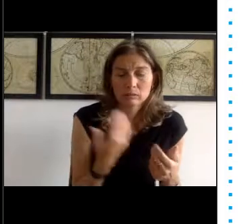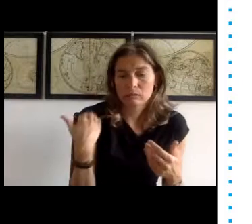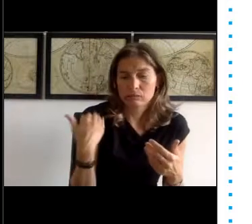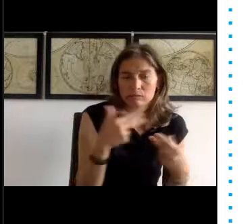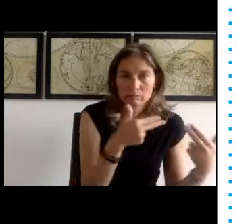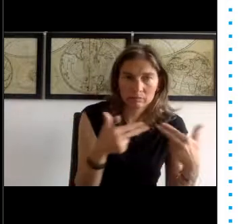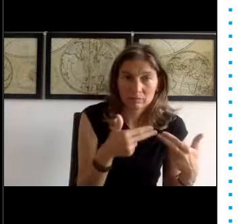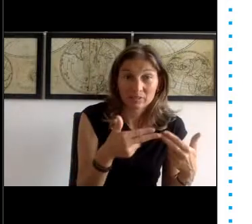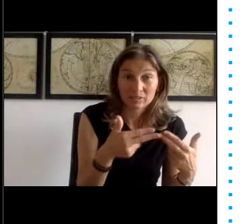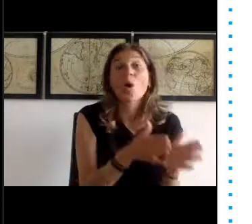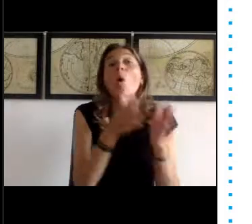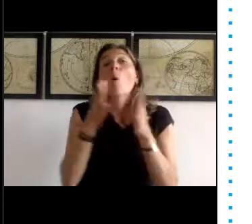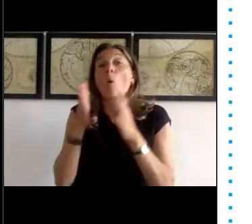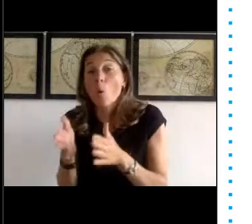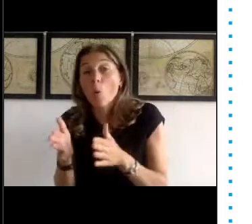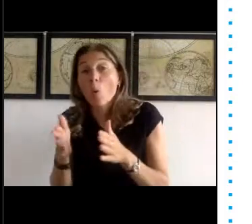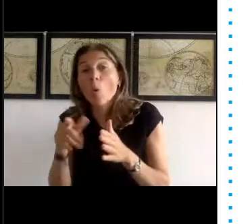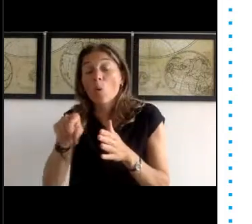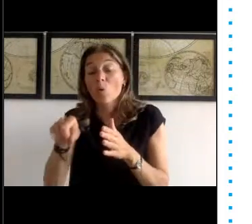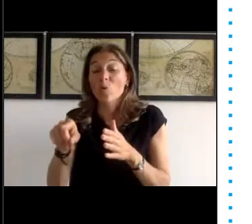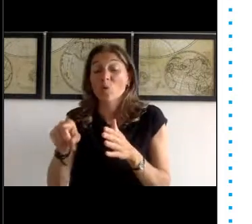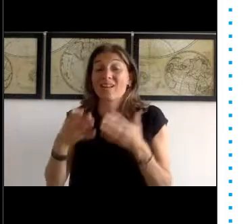through the interventions from the other speakers.